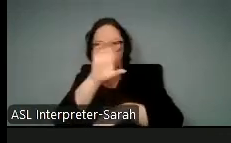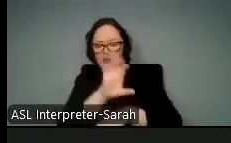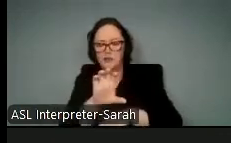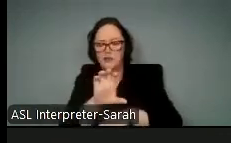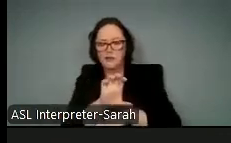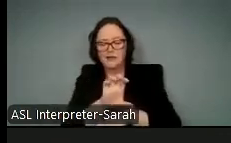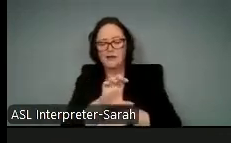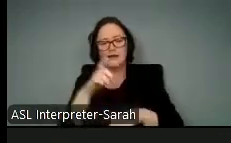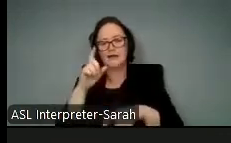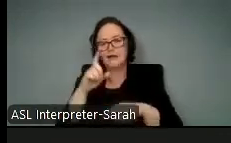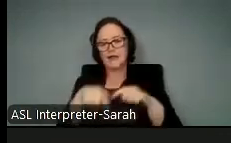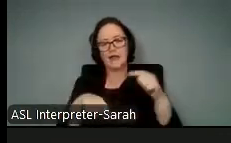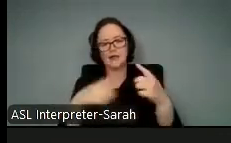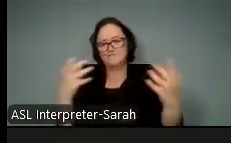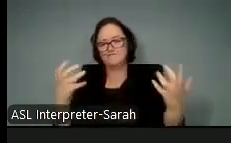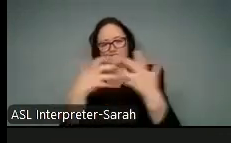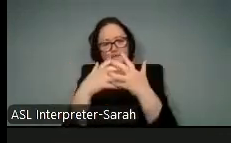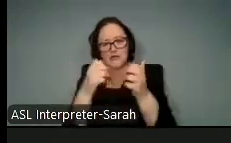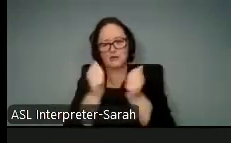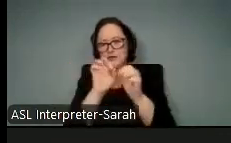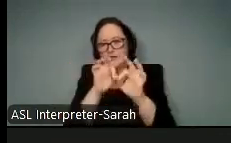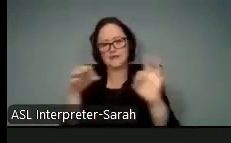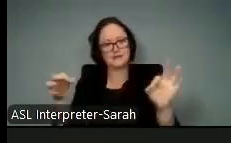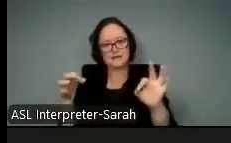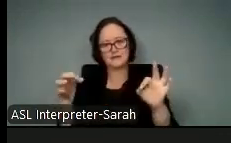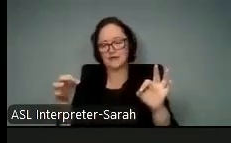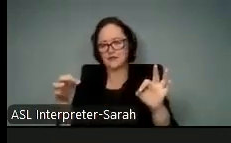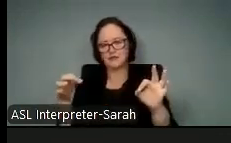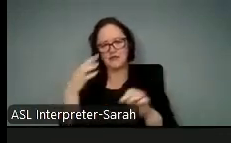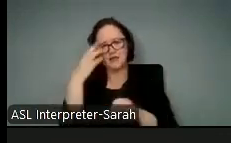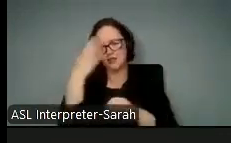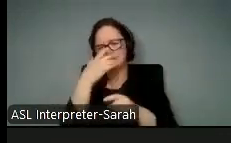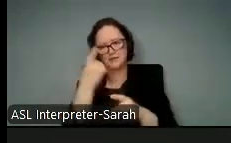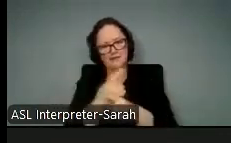and look right, and our accessible document specialist